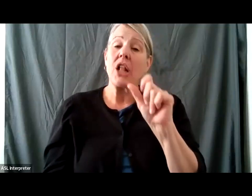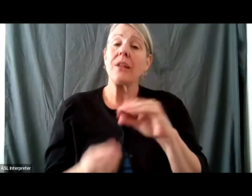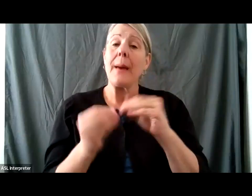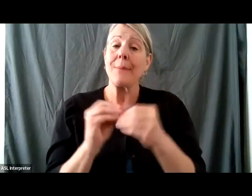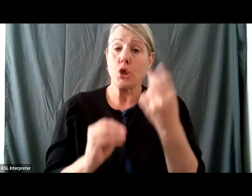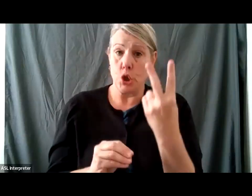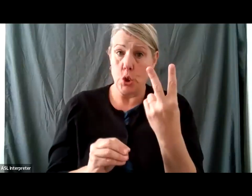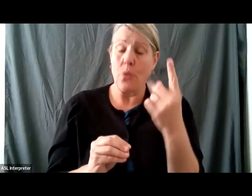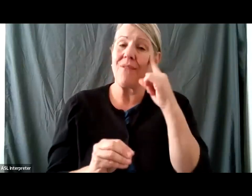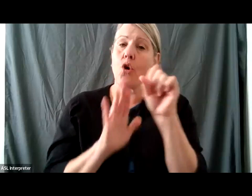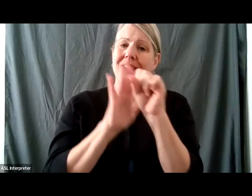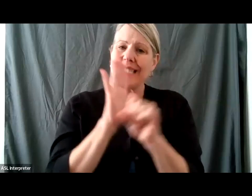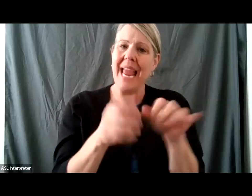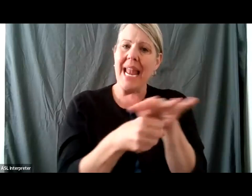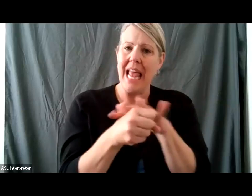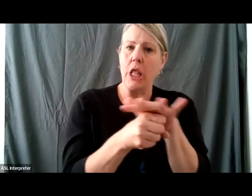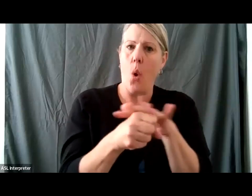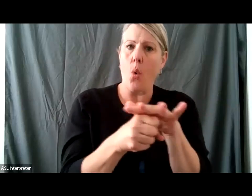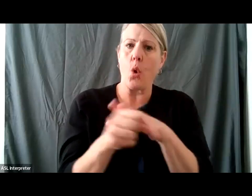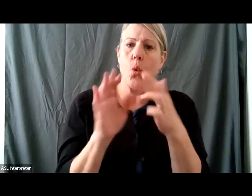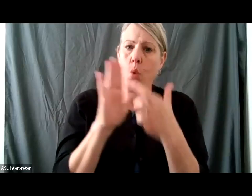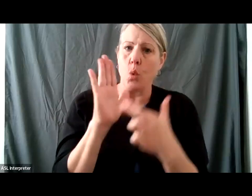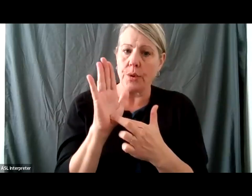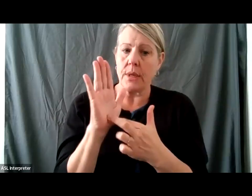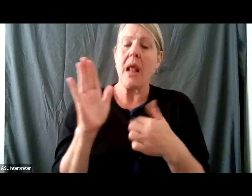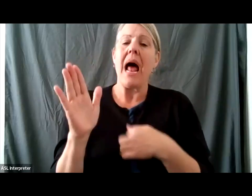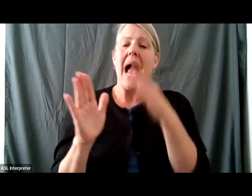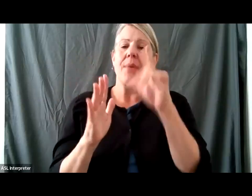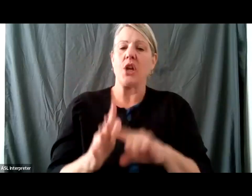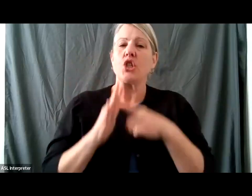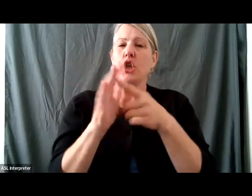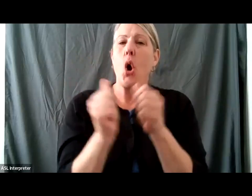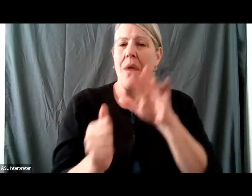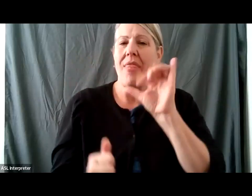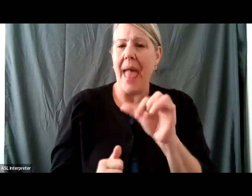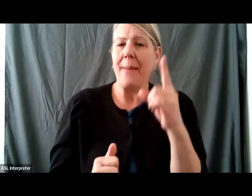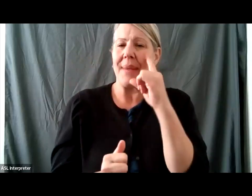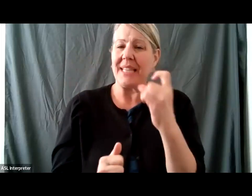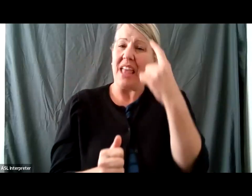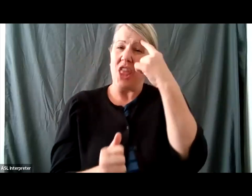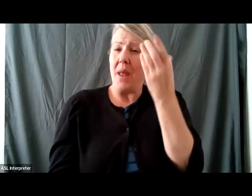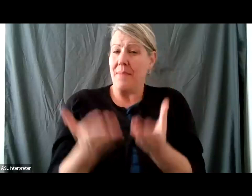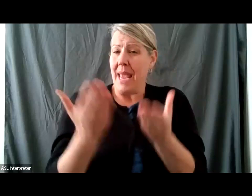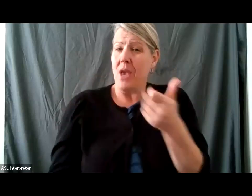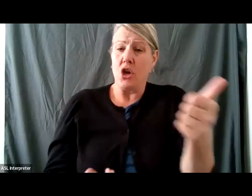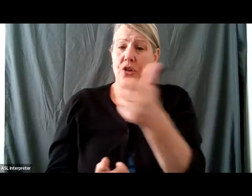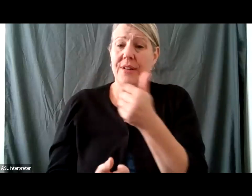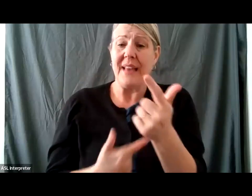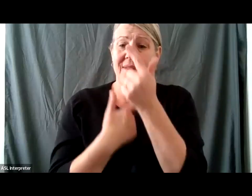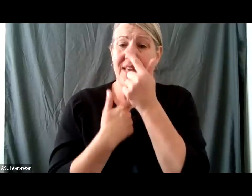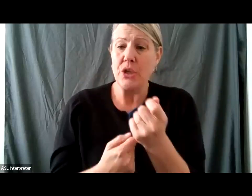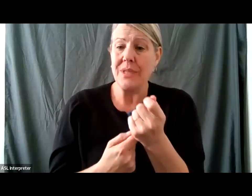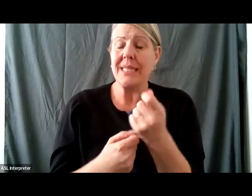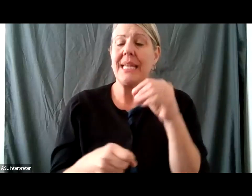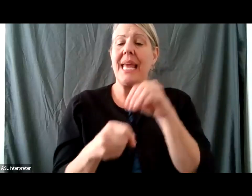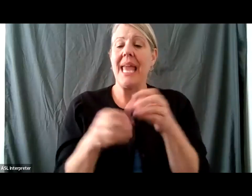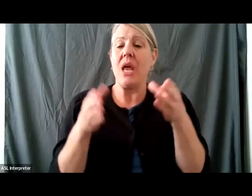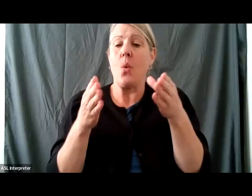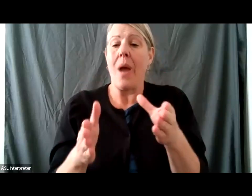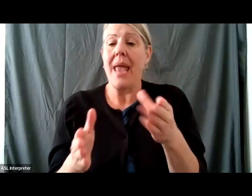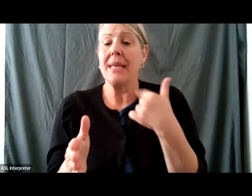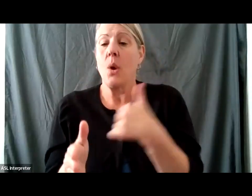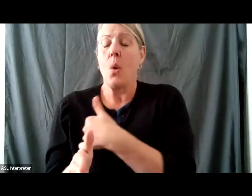And I thought this group would be interested in the ways we are proposing to align Section